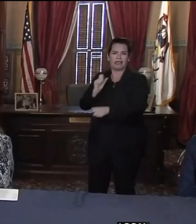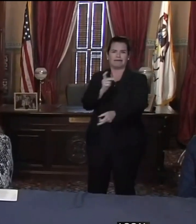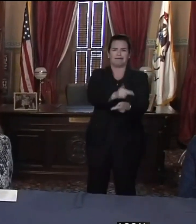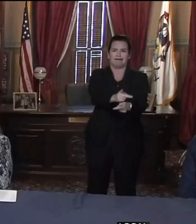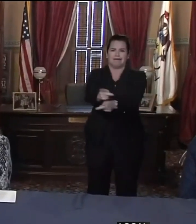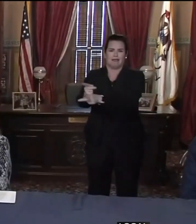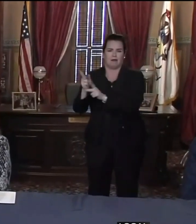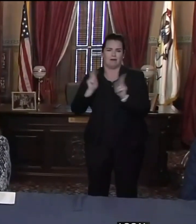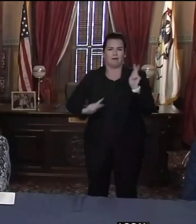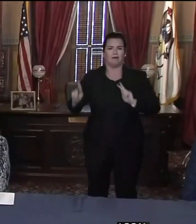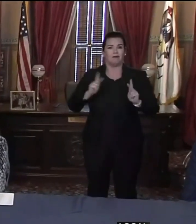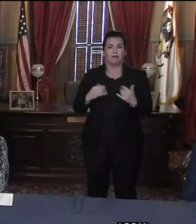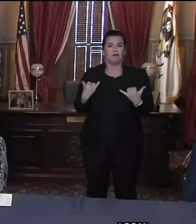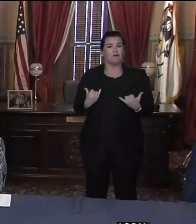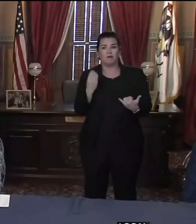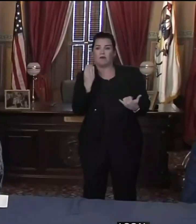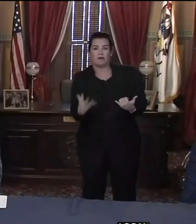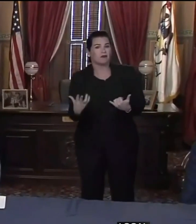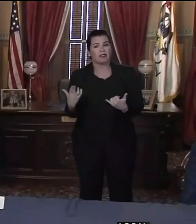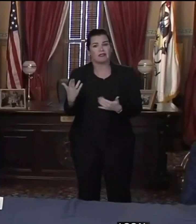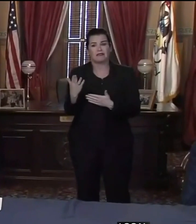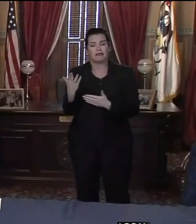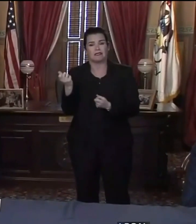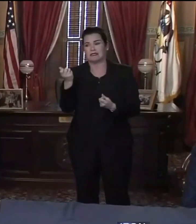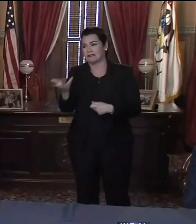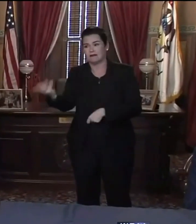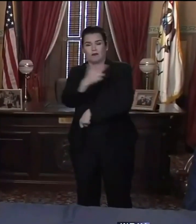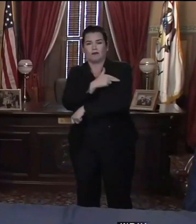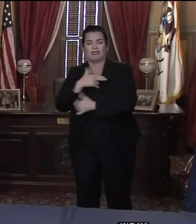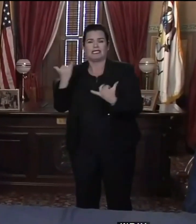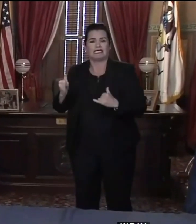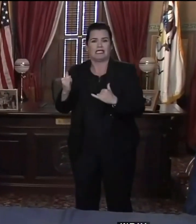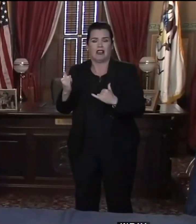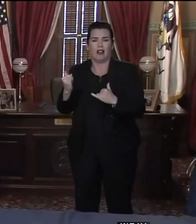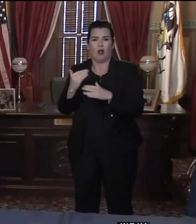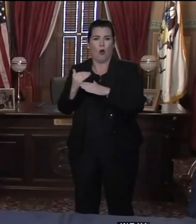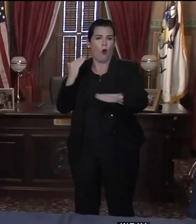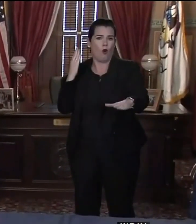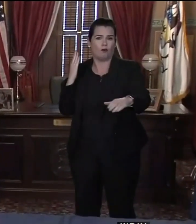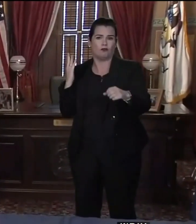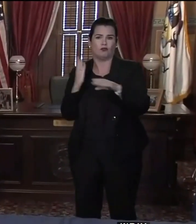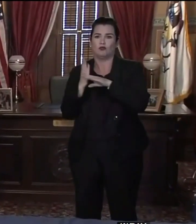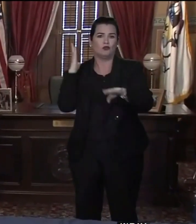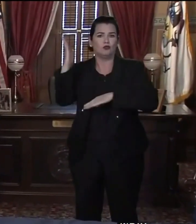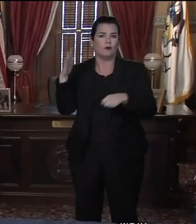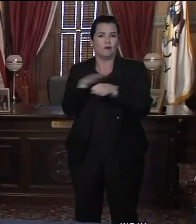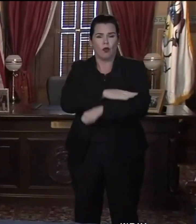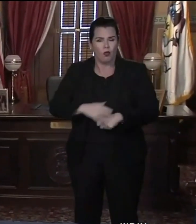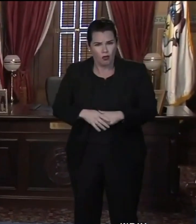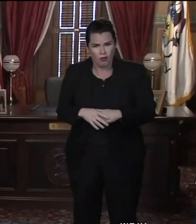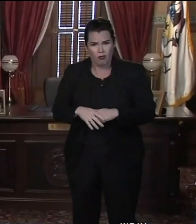WE HAVE TO MAKE SURE WE HAVE THE RESOURCES IN OUR HOSPITALS TO RESOURCES IN OUR HOSPITALS TO MEET THE NEEDS THAT ARE THERE. MEET THE NEEDS THAT ARE THERE. WE HAVE HOSPITALS AT OR OVER WE HAVE HOSPITALS AT OR OVER CAPACITY.